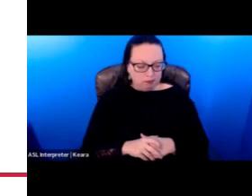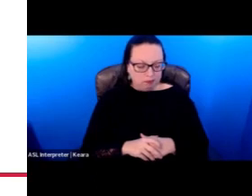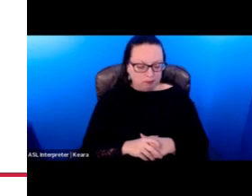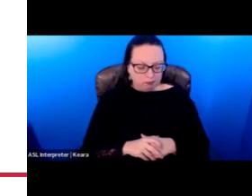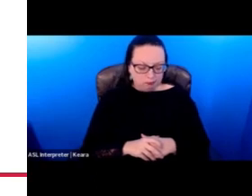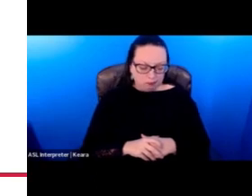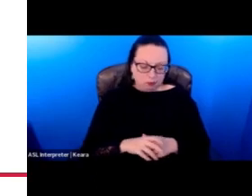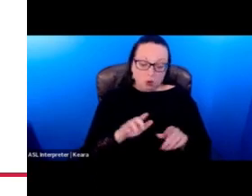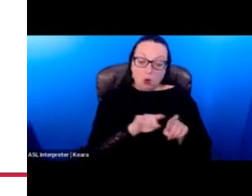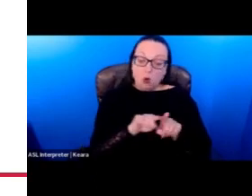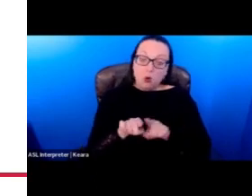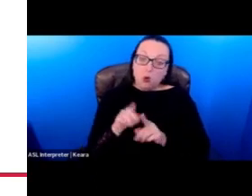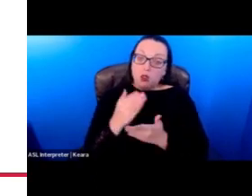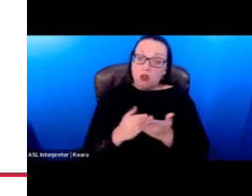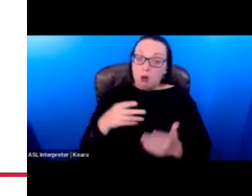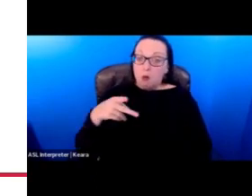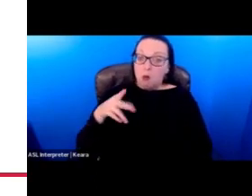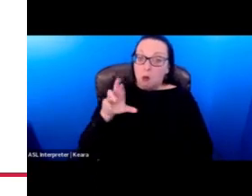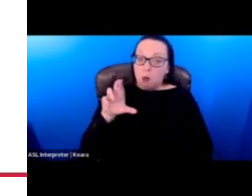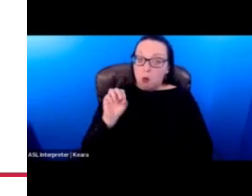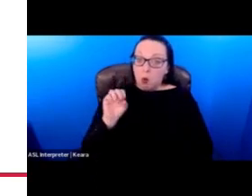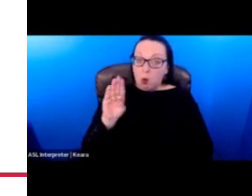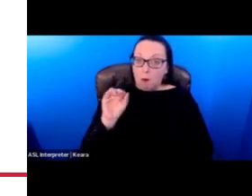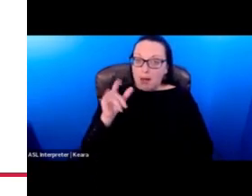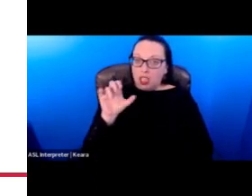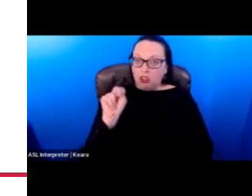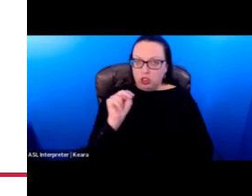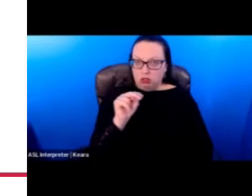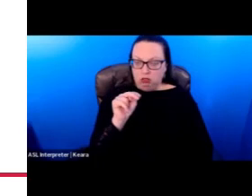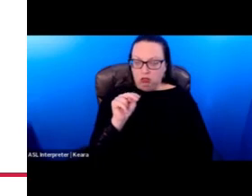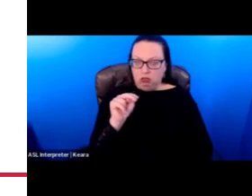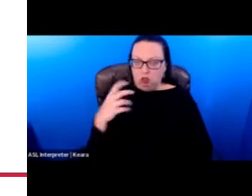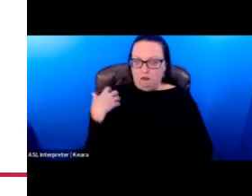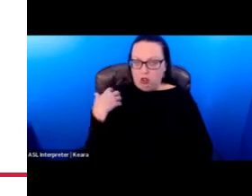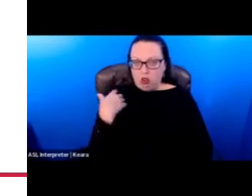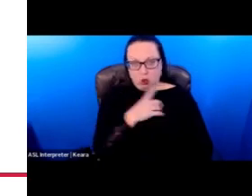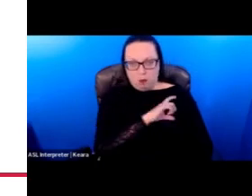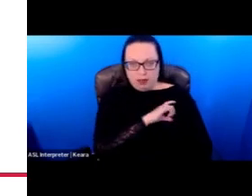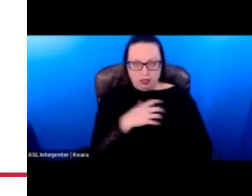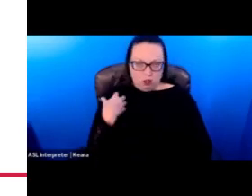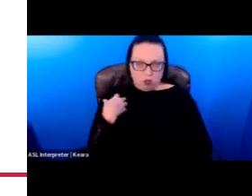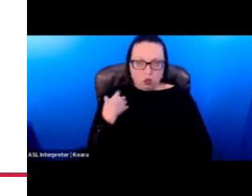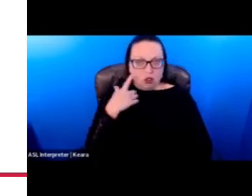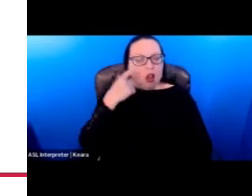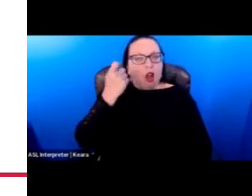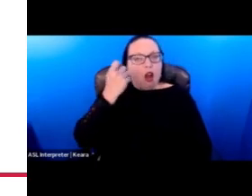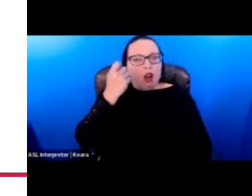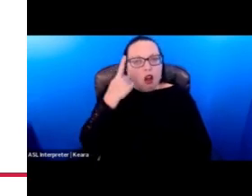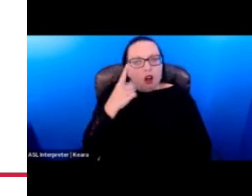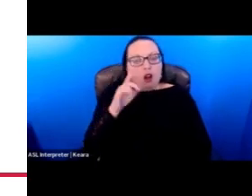probation officers who, who get it now. And they actually have referred clients from out in the